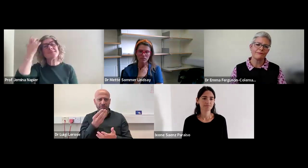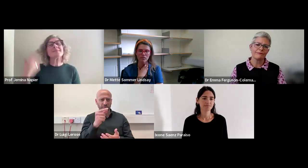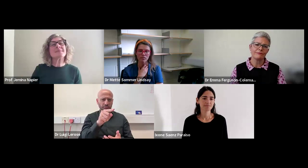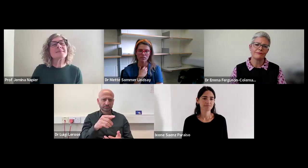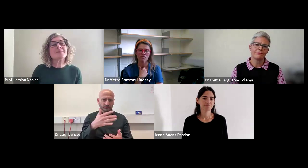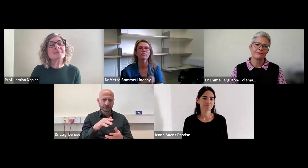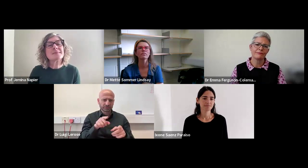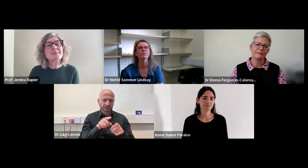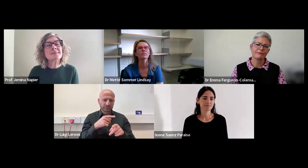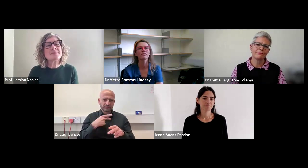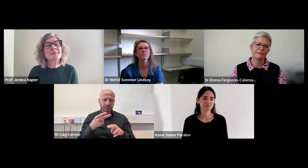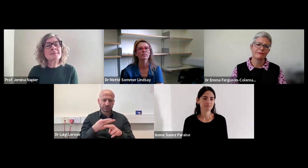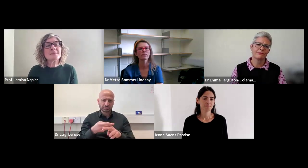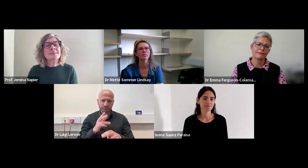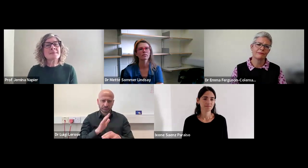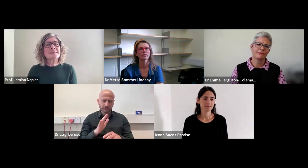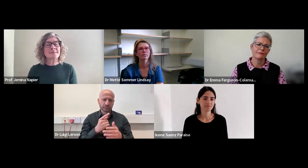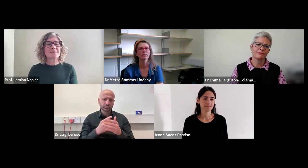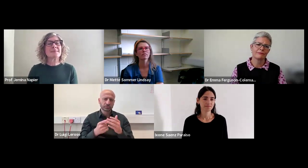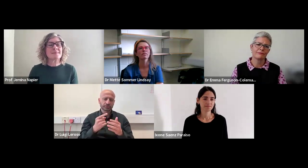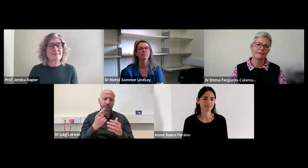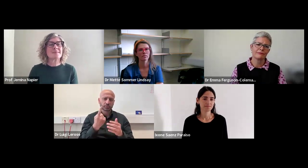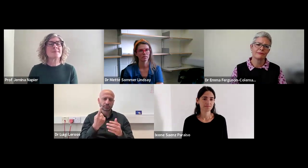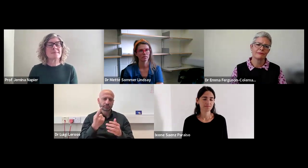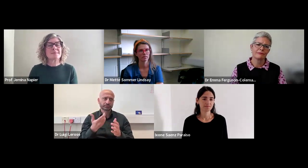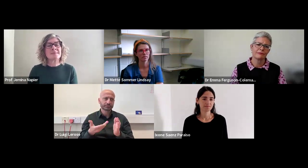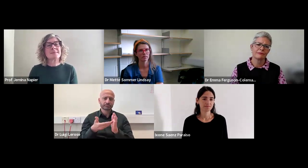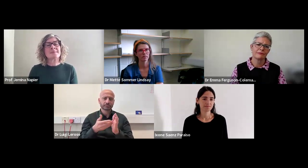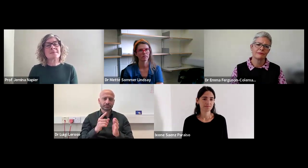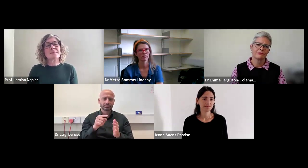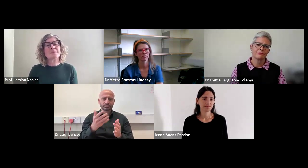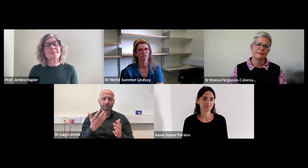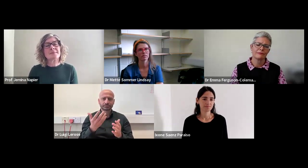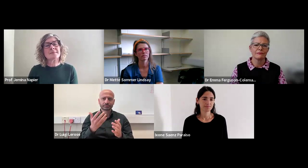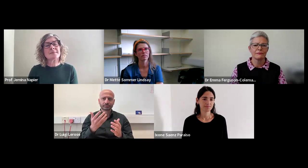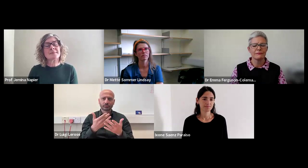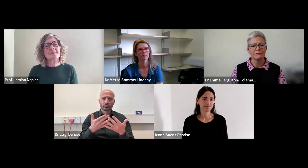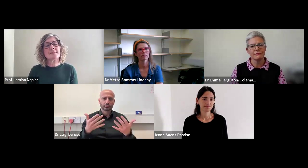Luigi: I think some of the others have already made points I don't want to repeat, but one extra